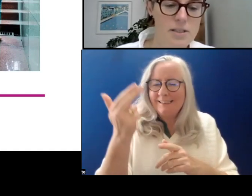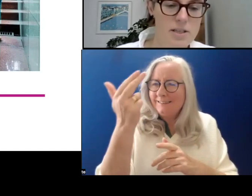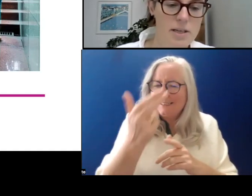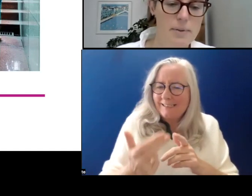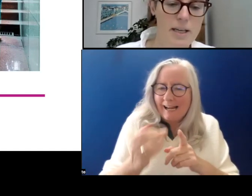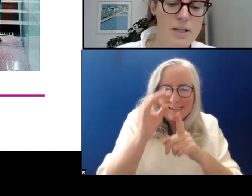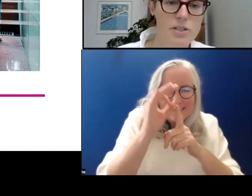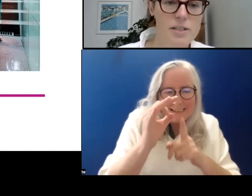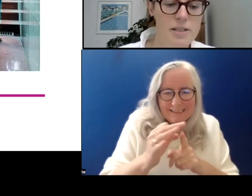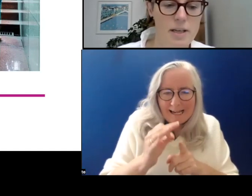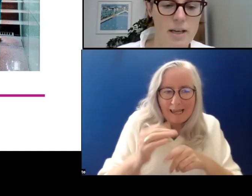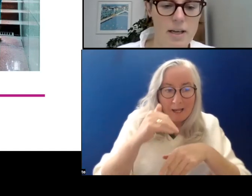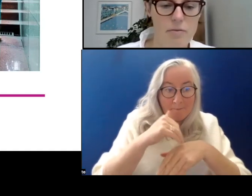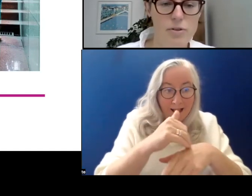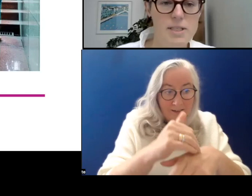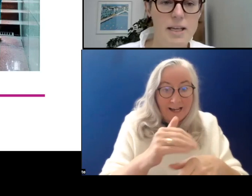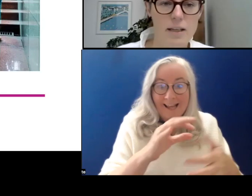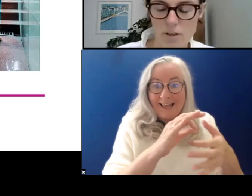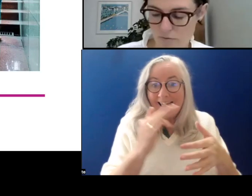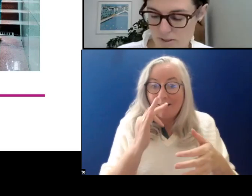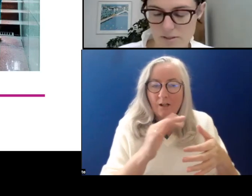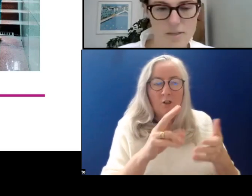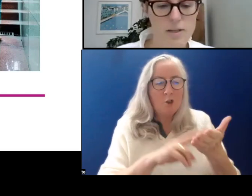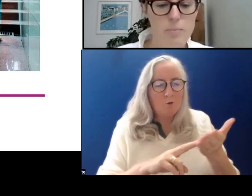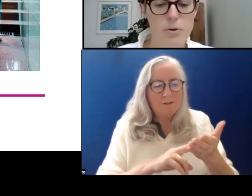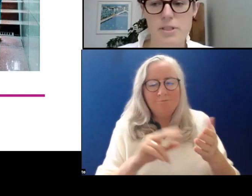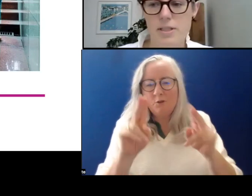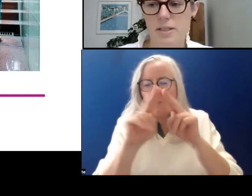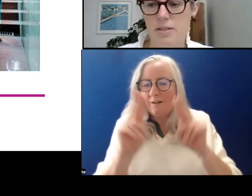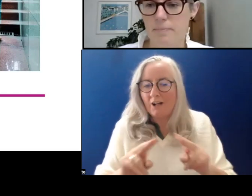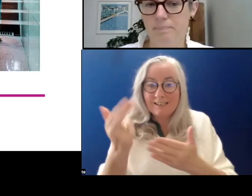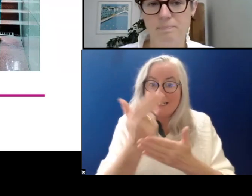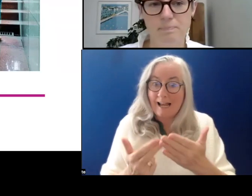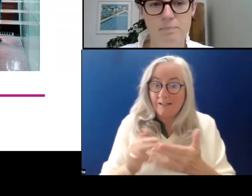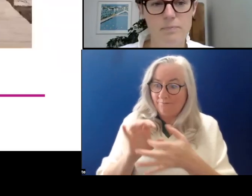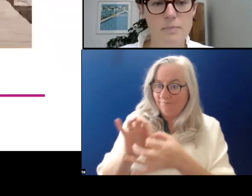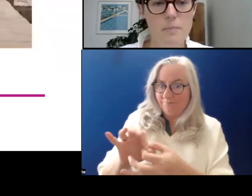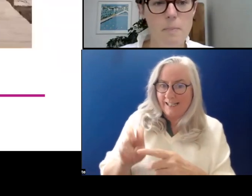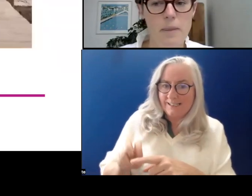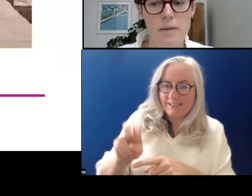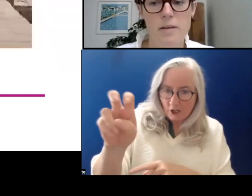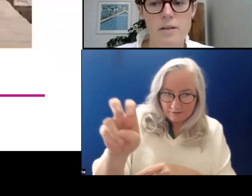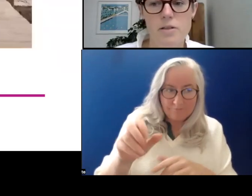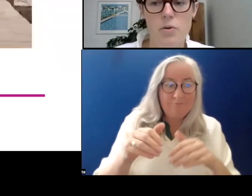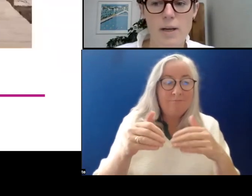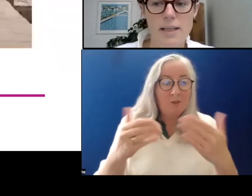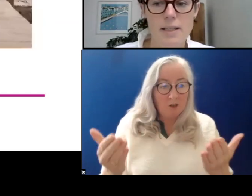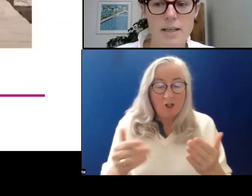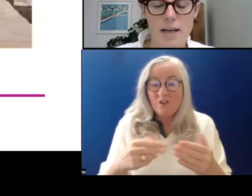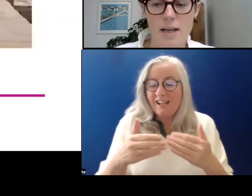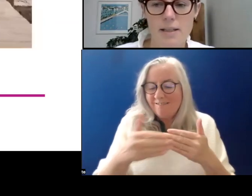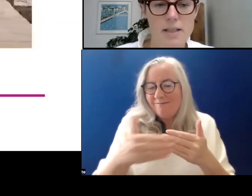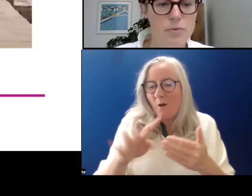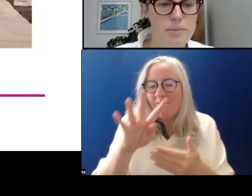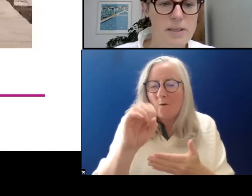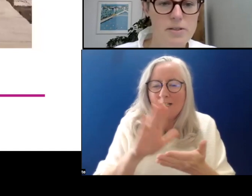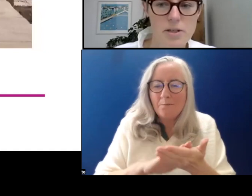design implications for taking a Universal Design approach to stairs so in the next 40 minutes or so